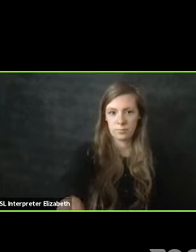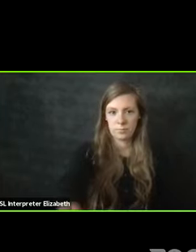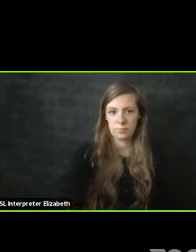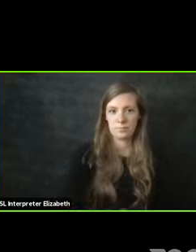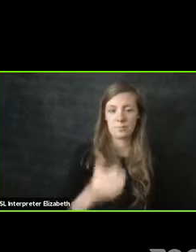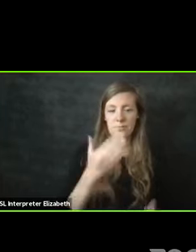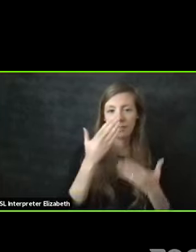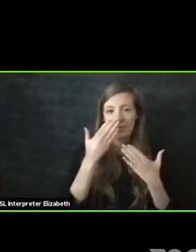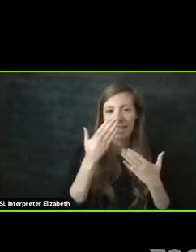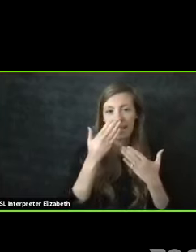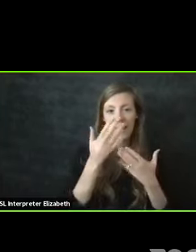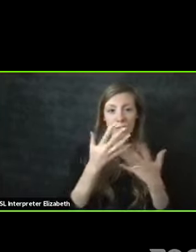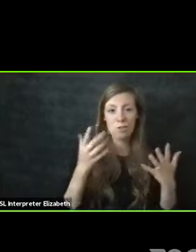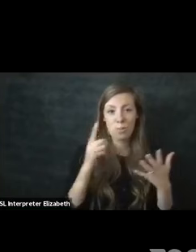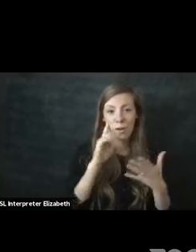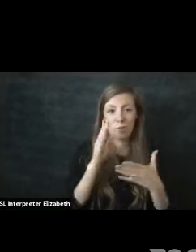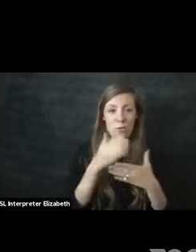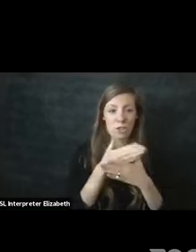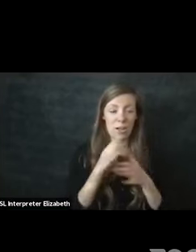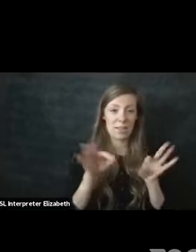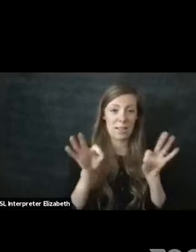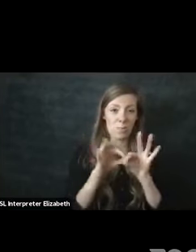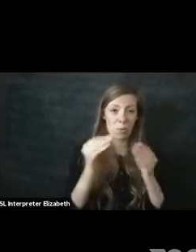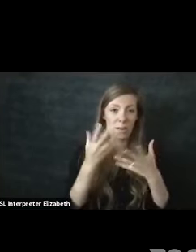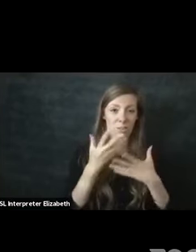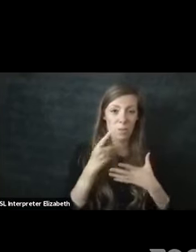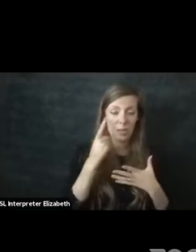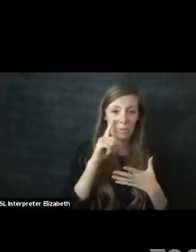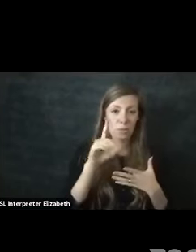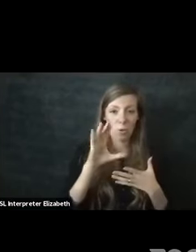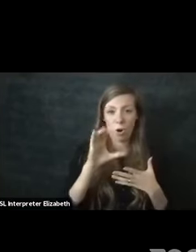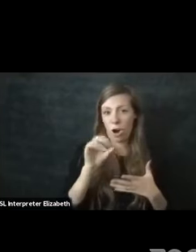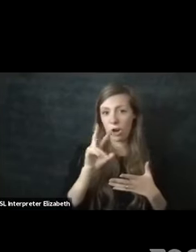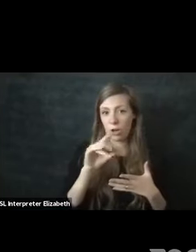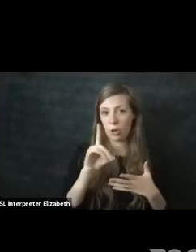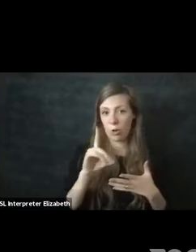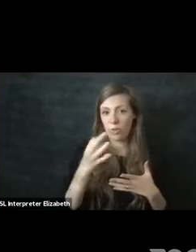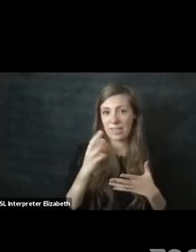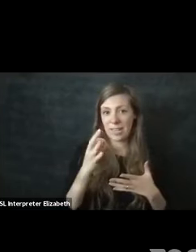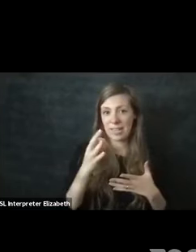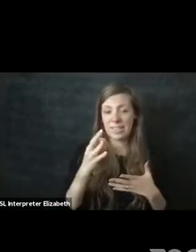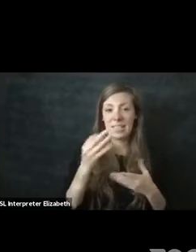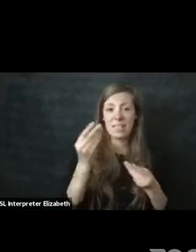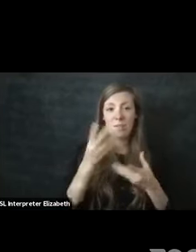important information for our Kova 19 update for Wednesday, October 27.